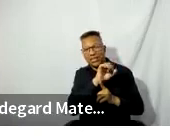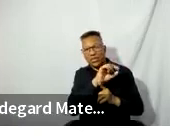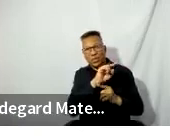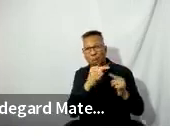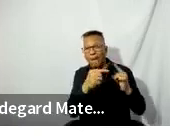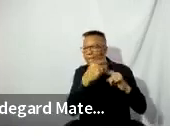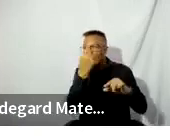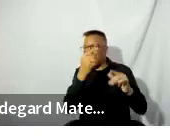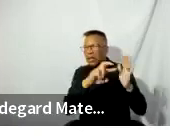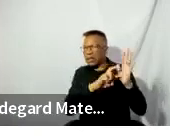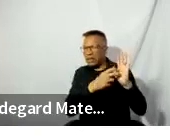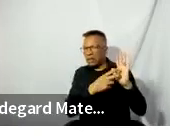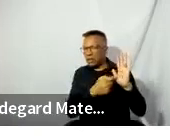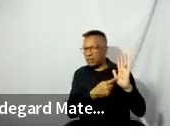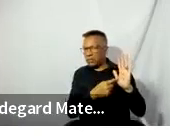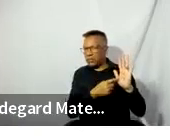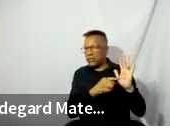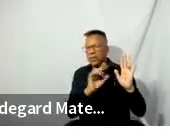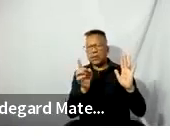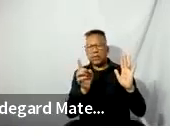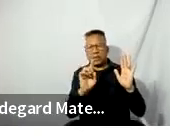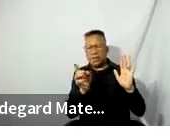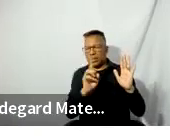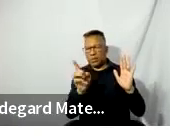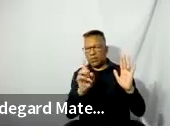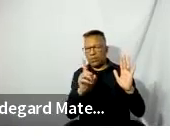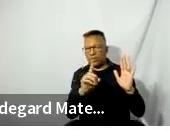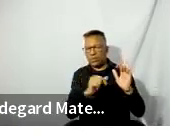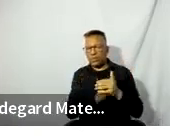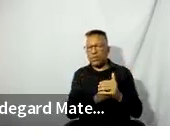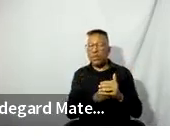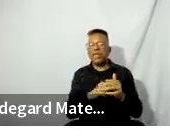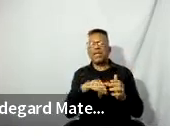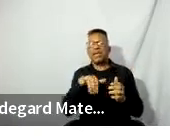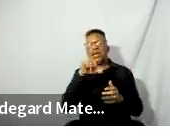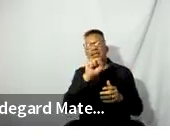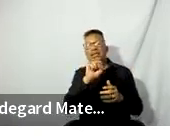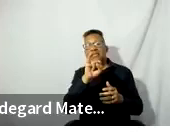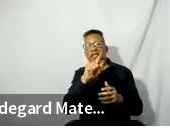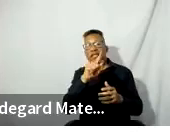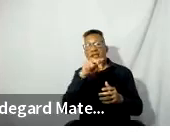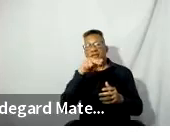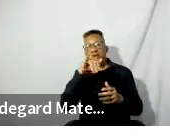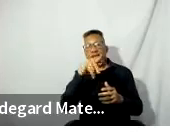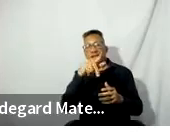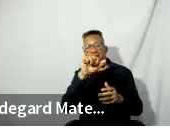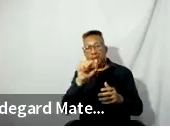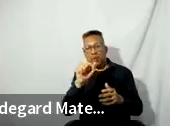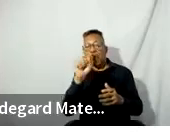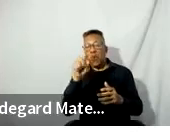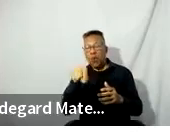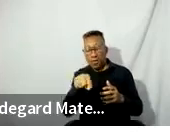as search it's not a synonym for some semantic thing thing signification Signification means the creation